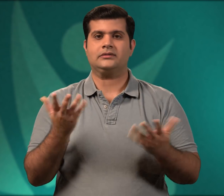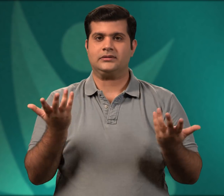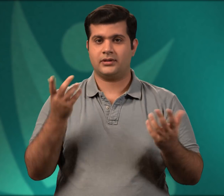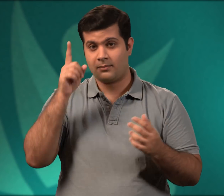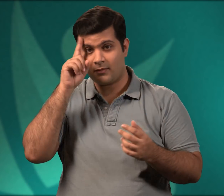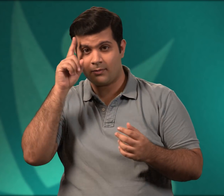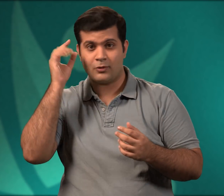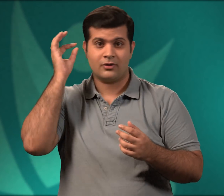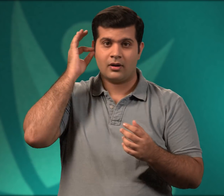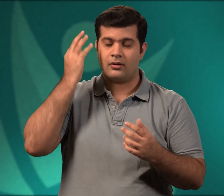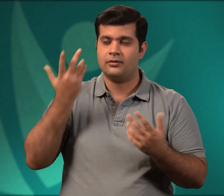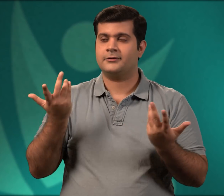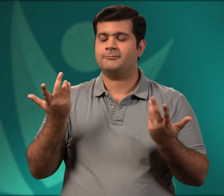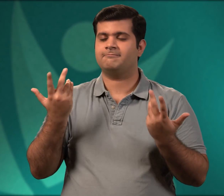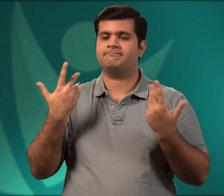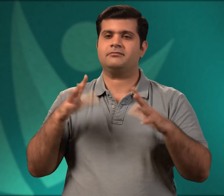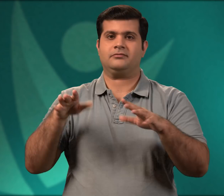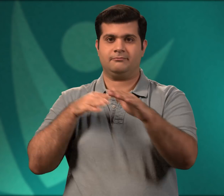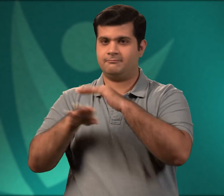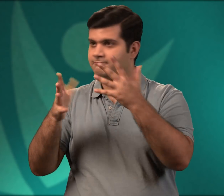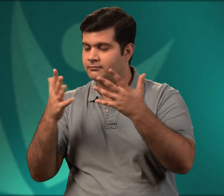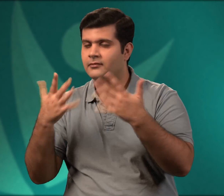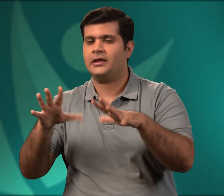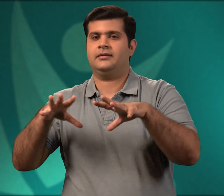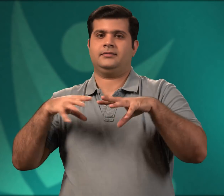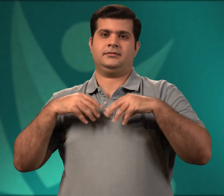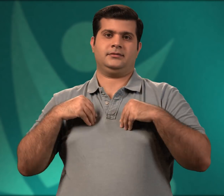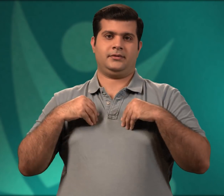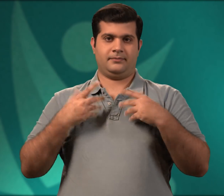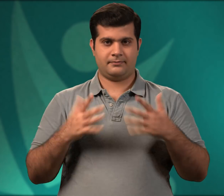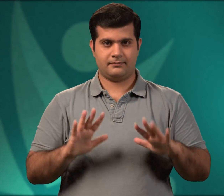Babloo and Rahul had no choice but to accept.